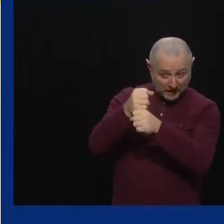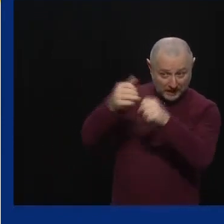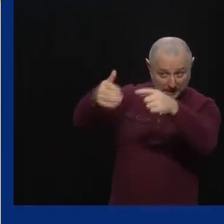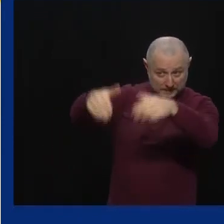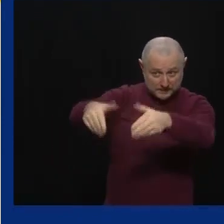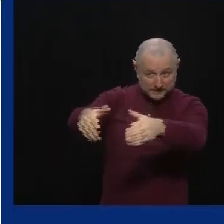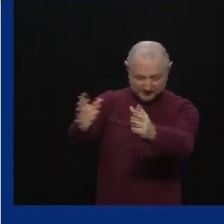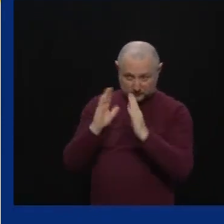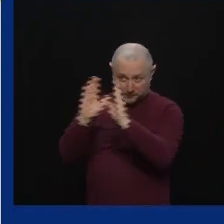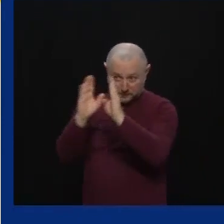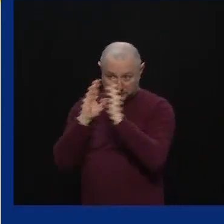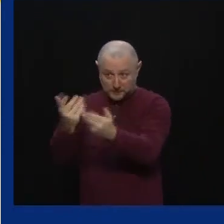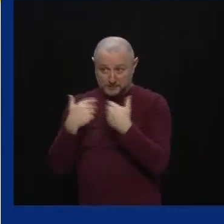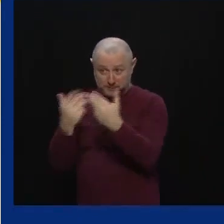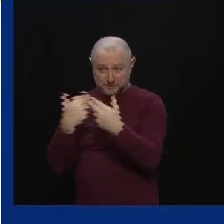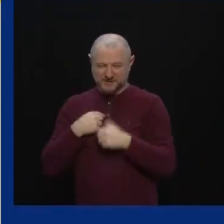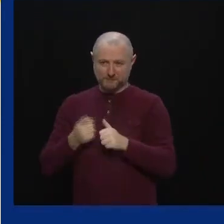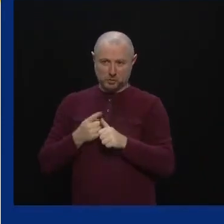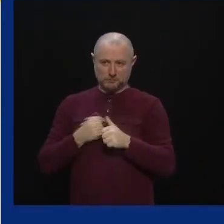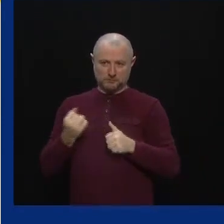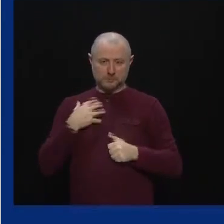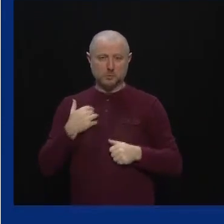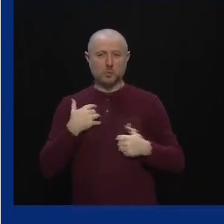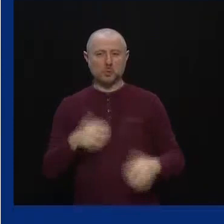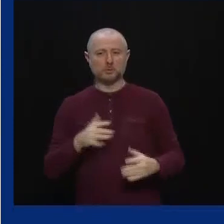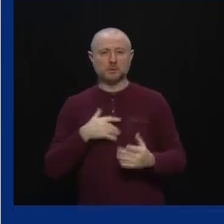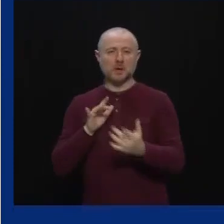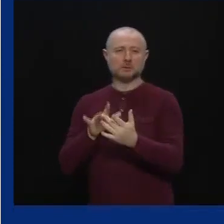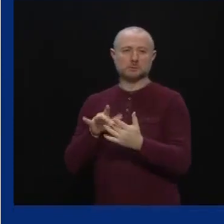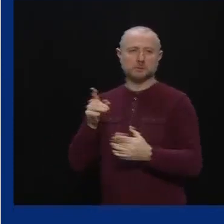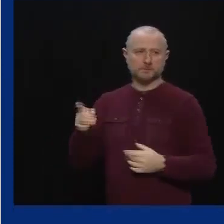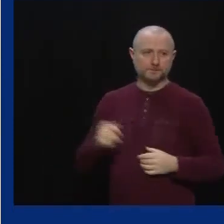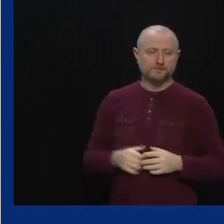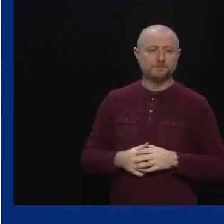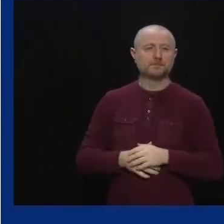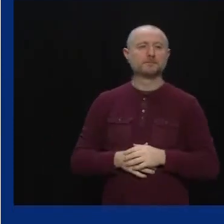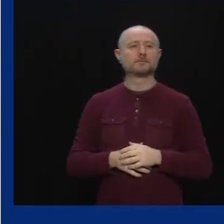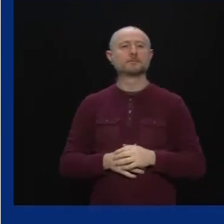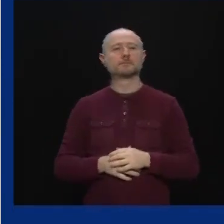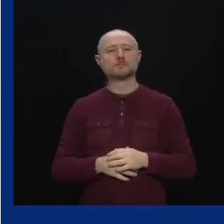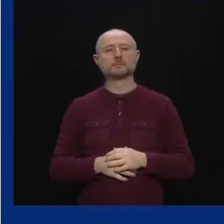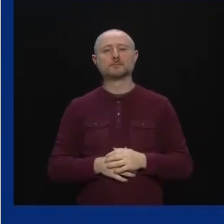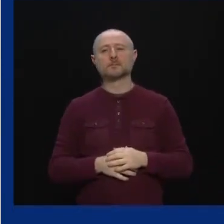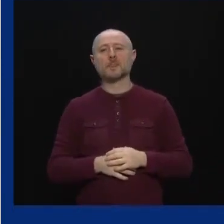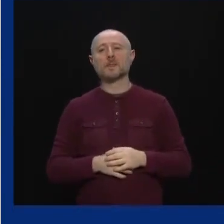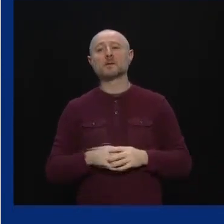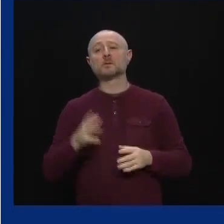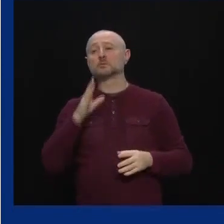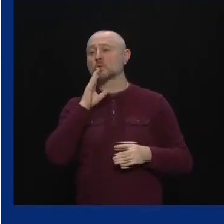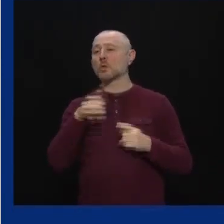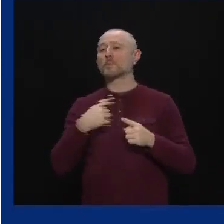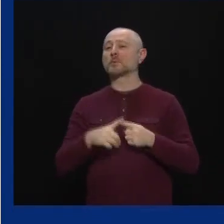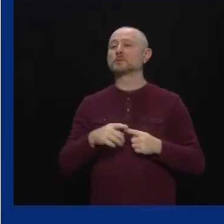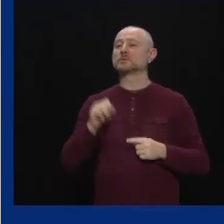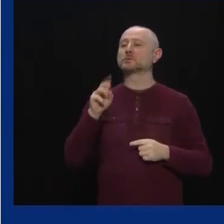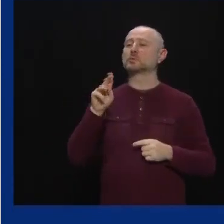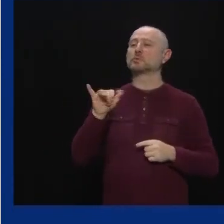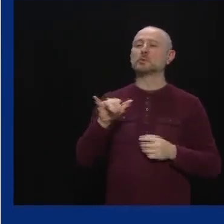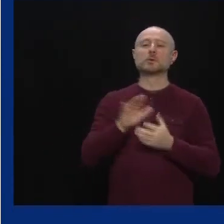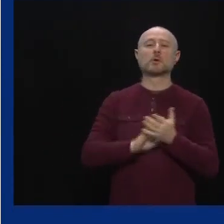PLACES LIKE PFIZER CALLING UP SAYING, WHEN YOU START SELLING YOUR MEDICATIONS TO MORE THAN YORK RESIDENTS, WE WANT TO GET